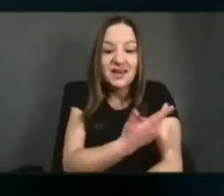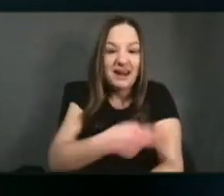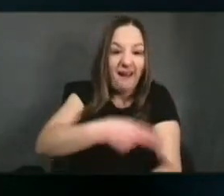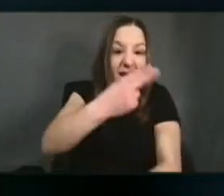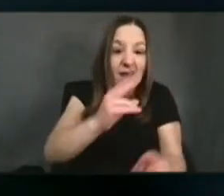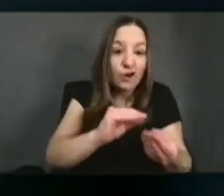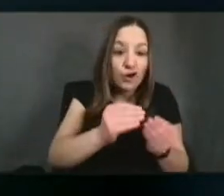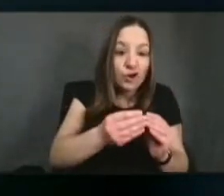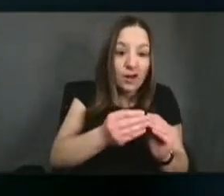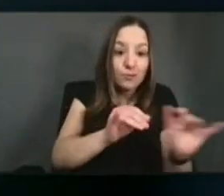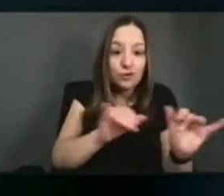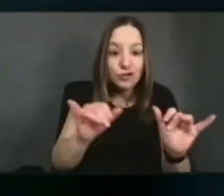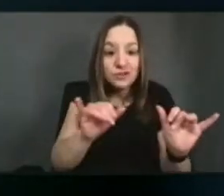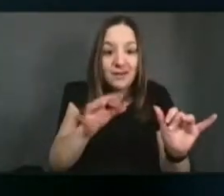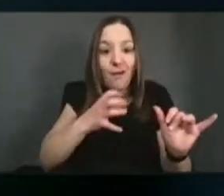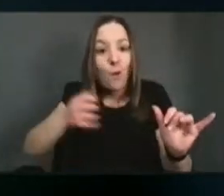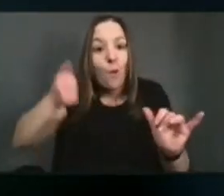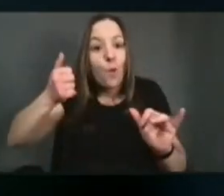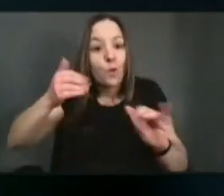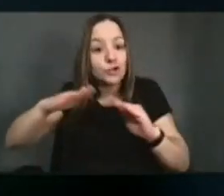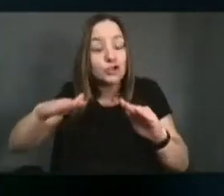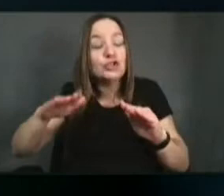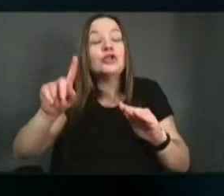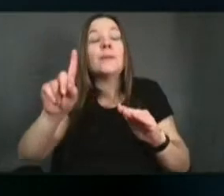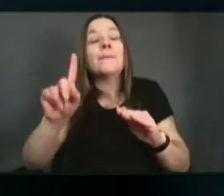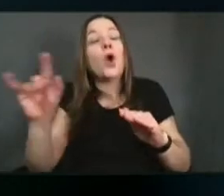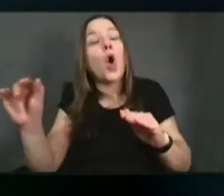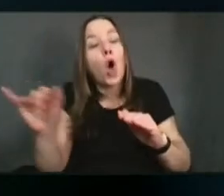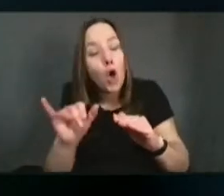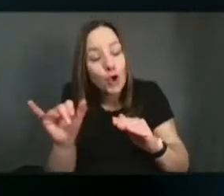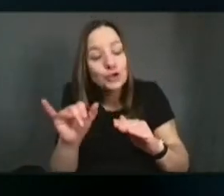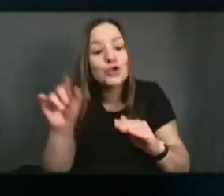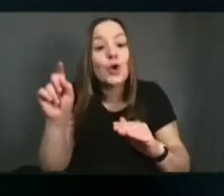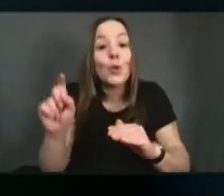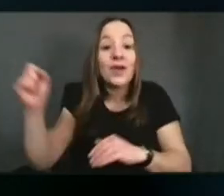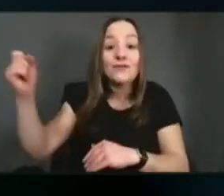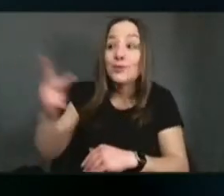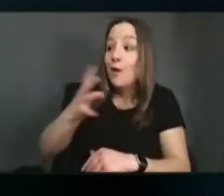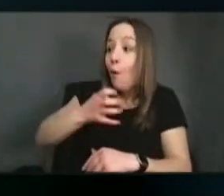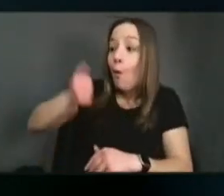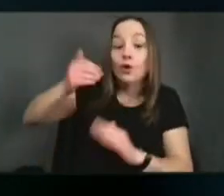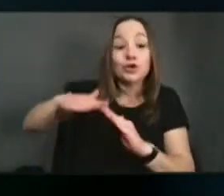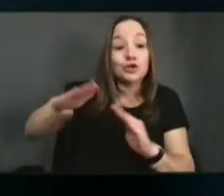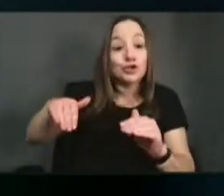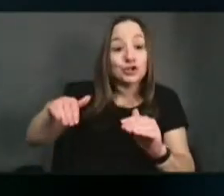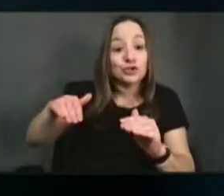rates similar to the other age groups. But also bringing back